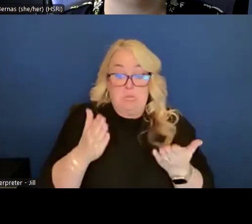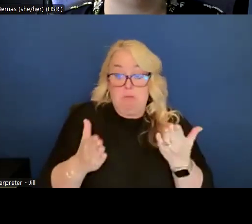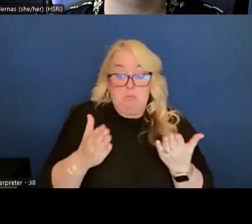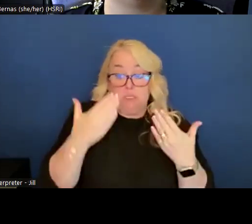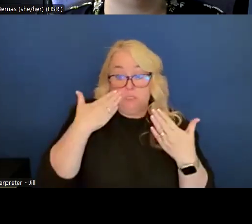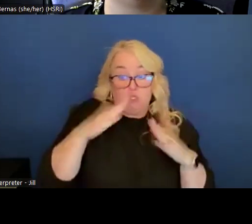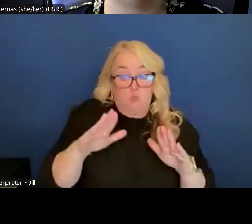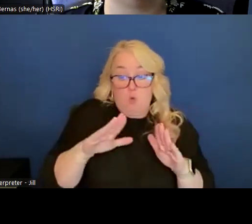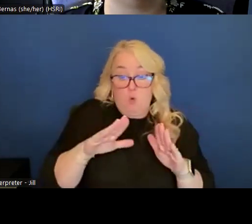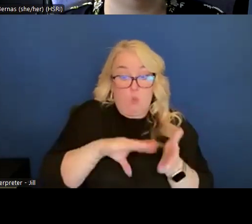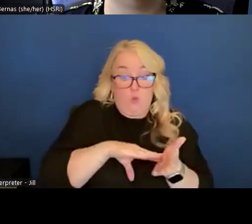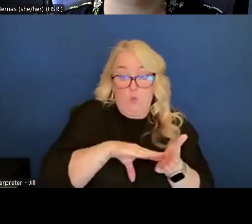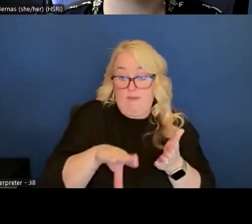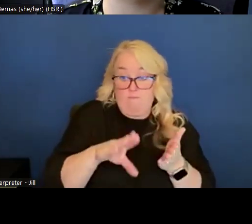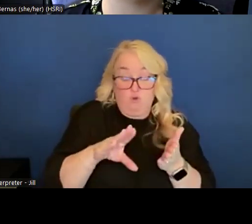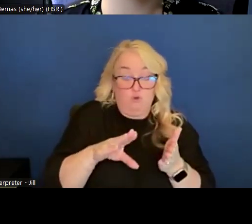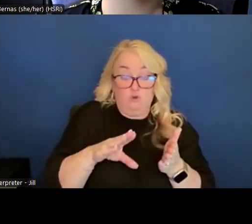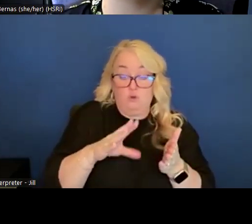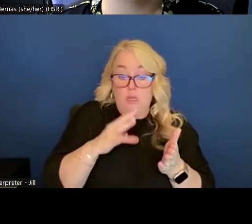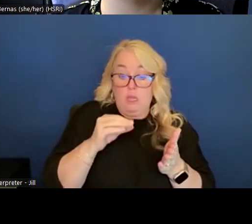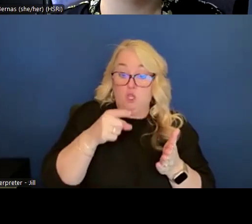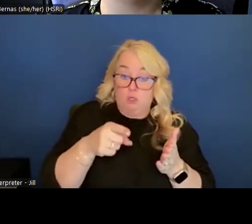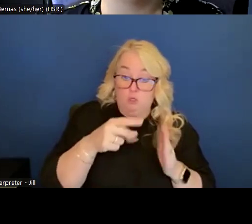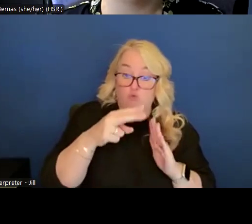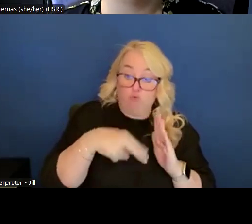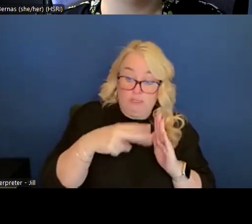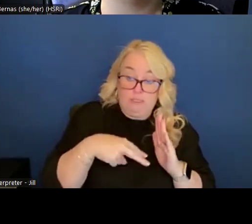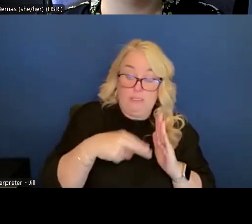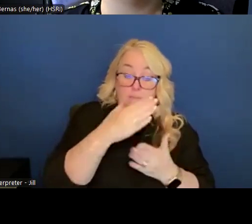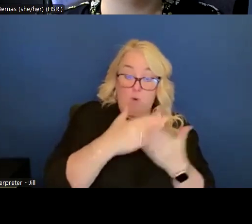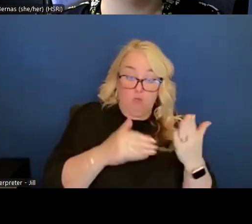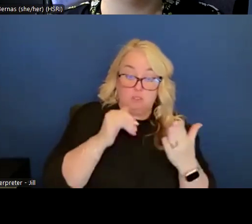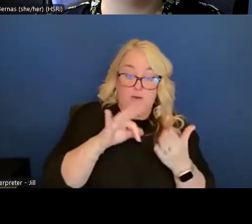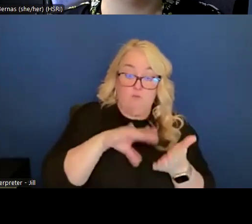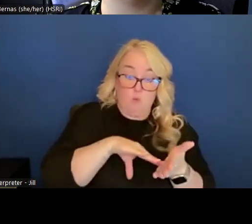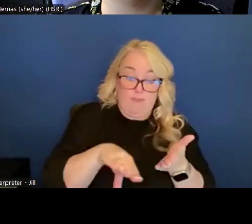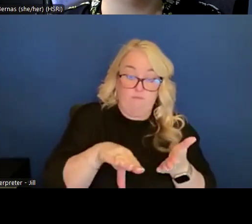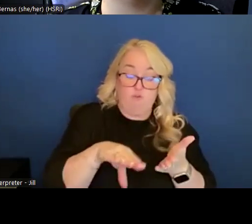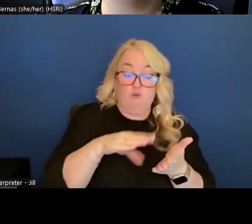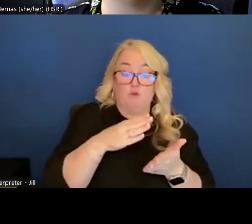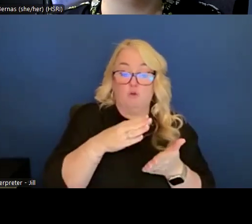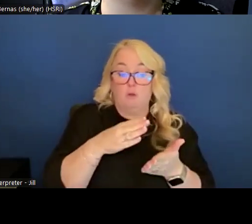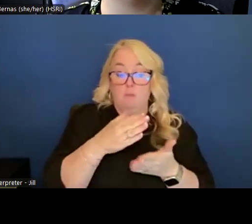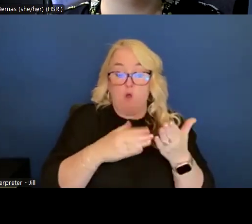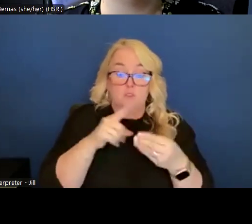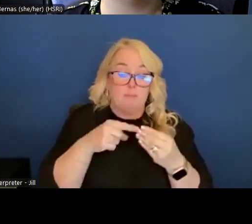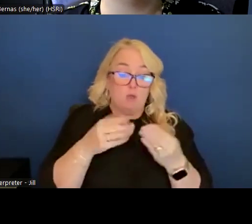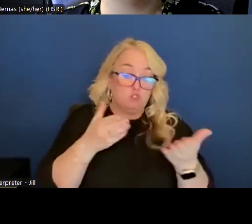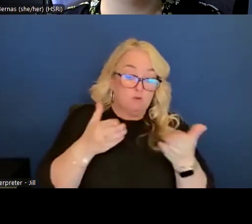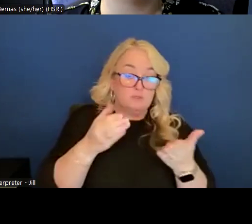as well as you want them to, and by reading the waiver or certain parts of it about services or limits, you may find that you're